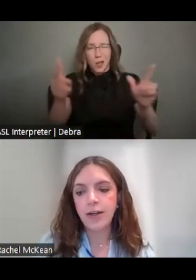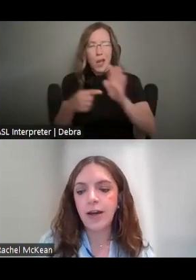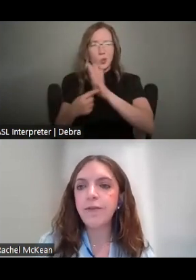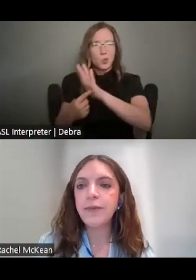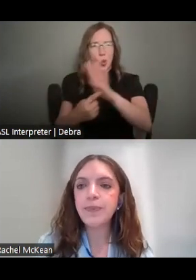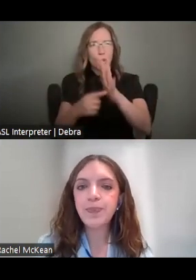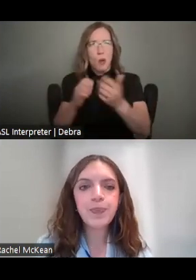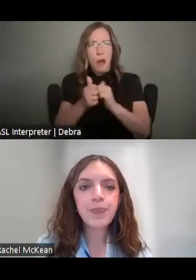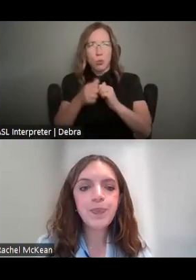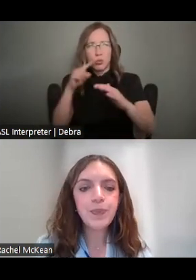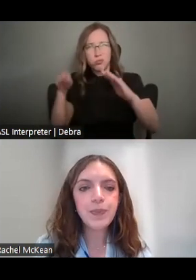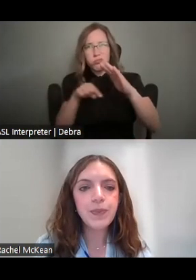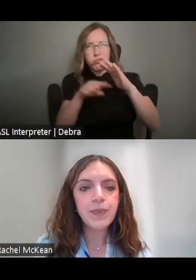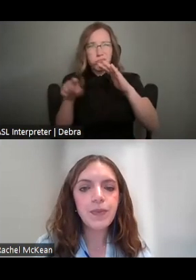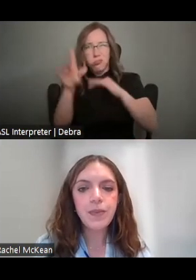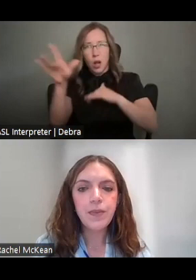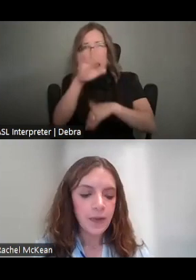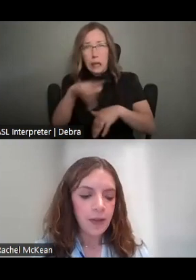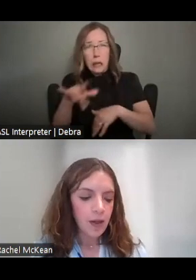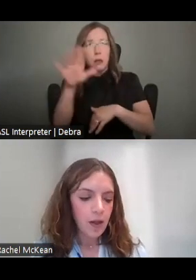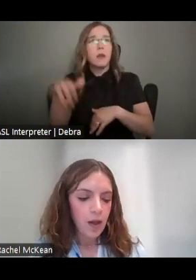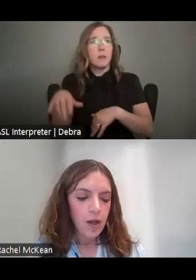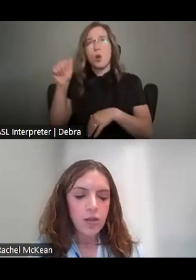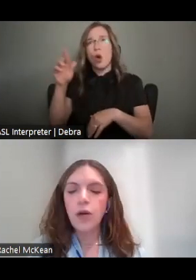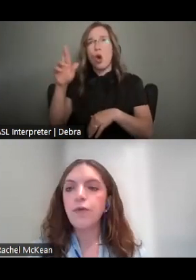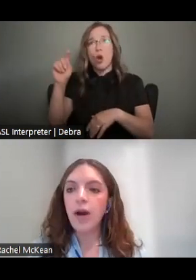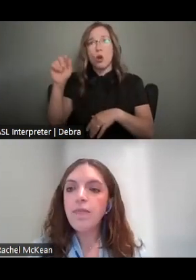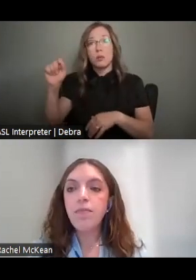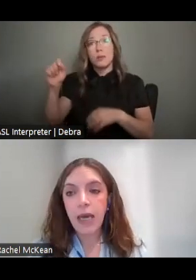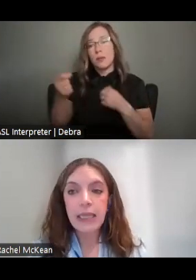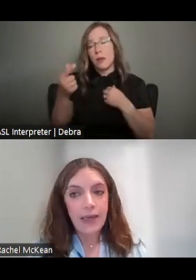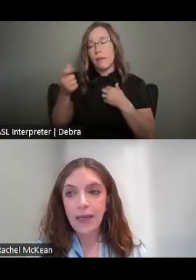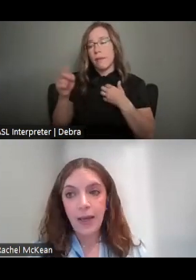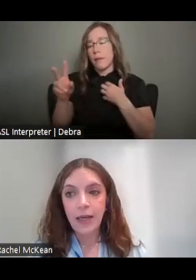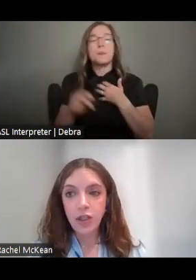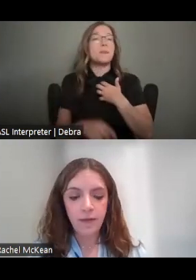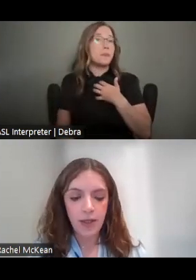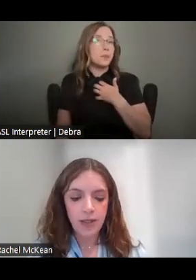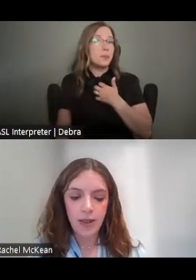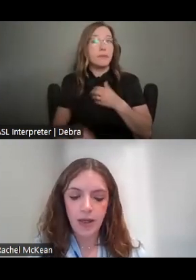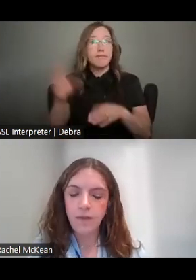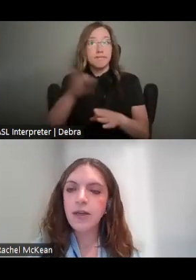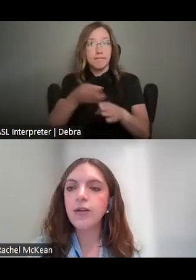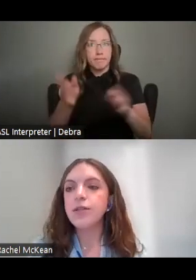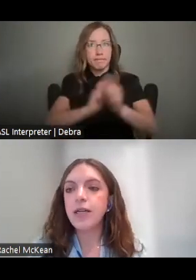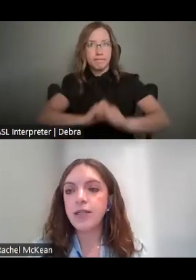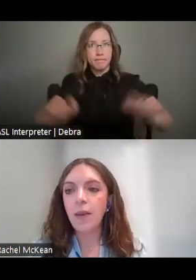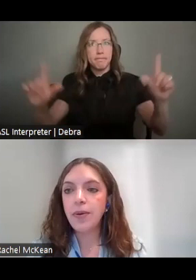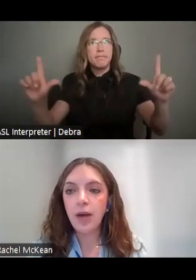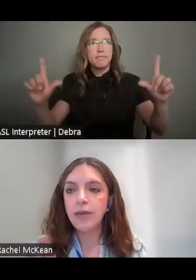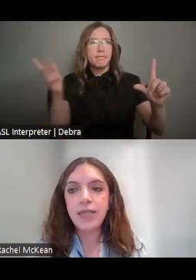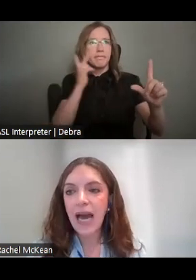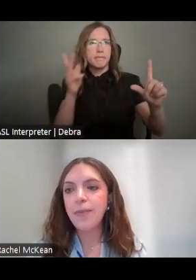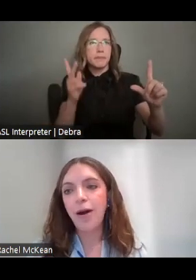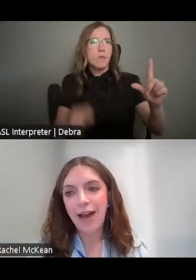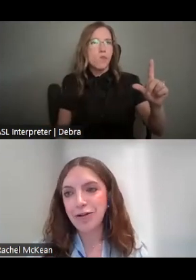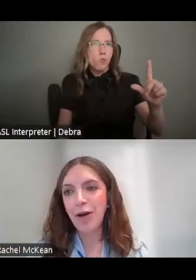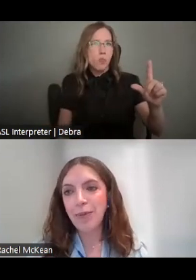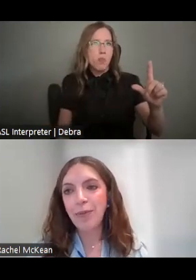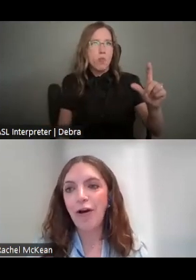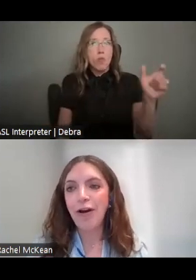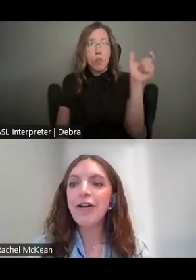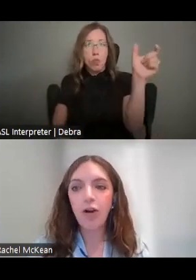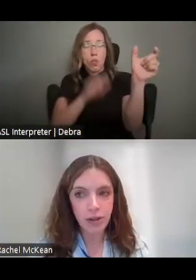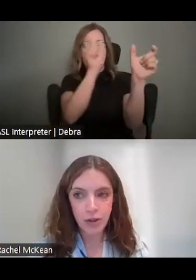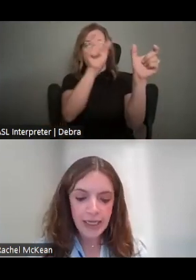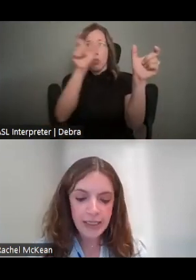SO, FROM THE MAIN LANDING PAGE OF ARTS.GOV, YOU'LL SEE A TOP, A TAB ON THAT TOP BAR CALLED